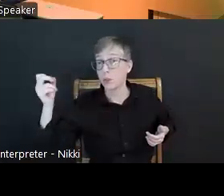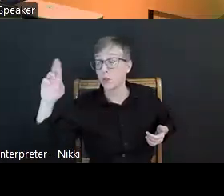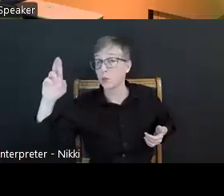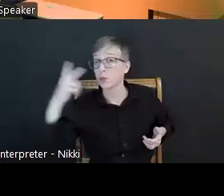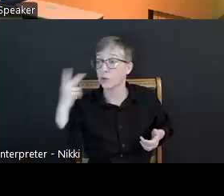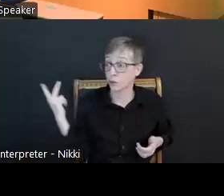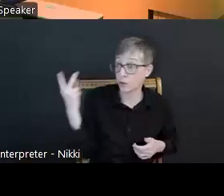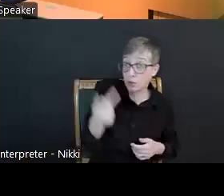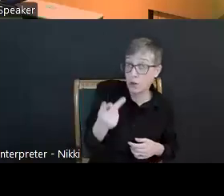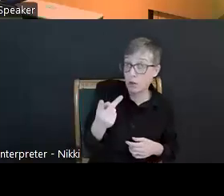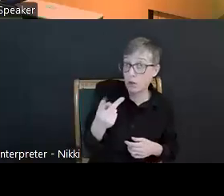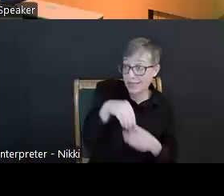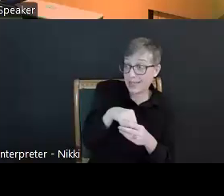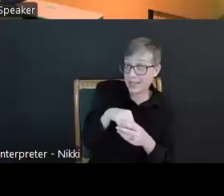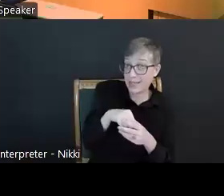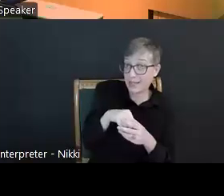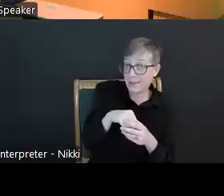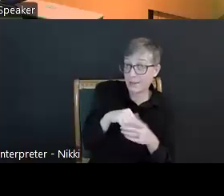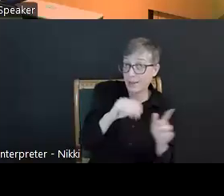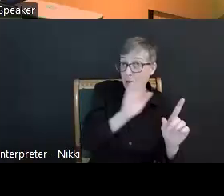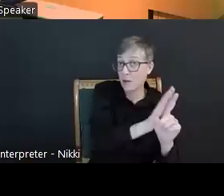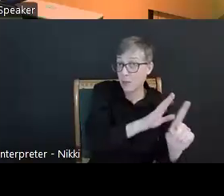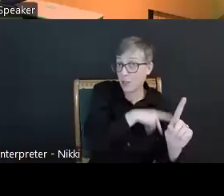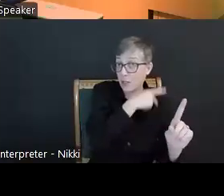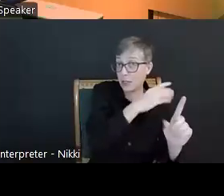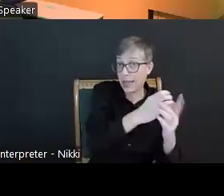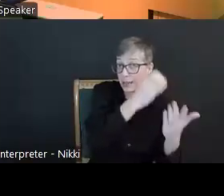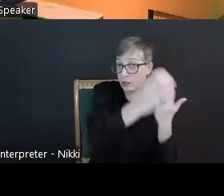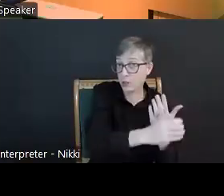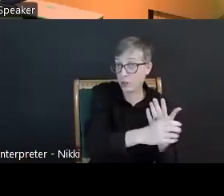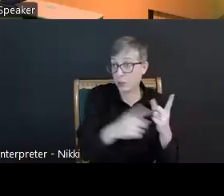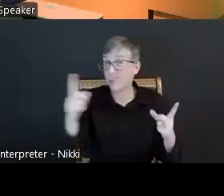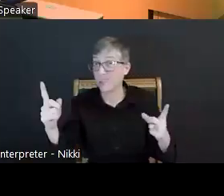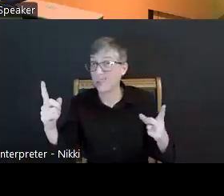safety issue and so we had to like then have that remask within the system so that it didn't cause